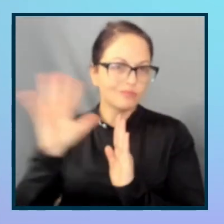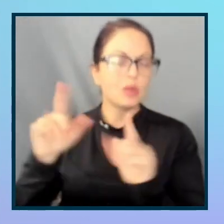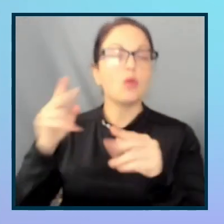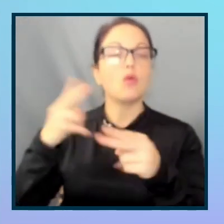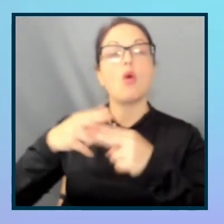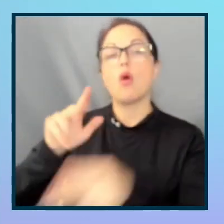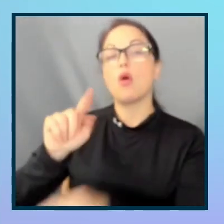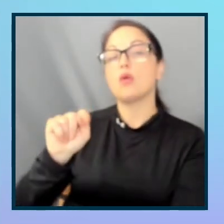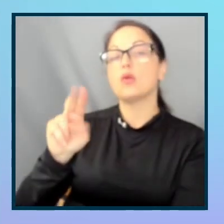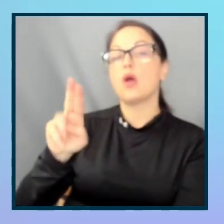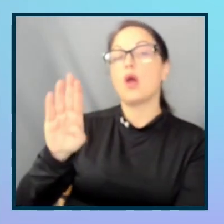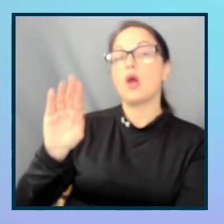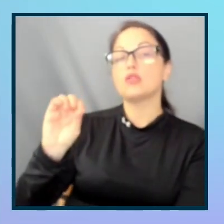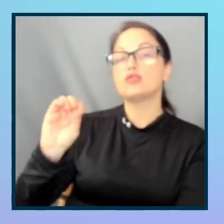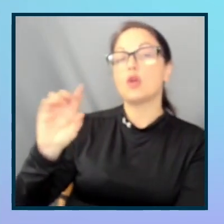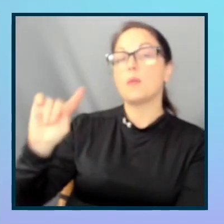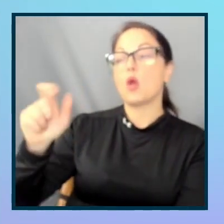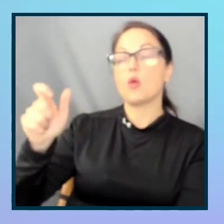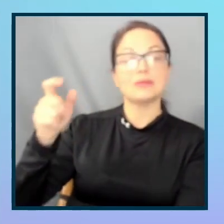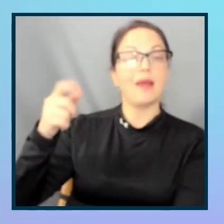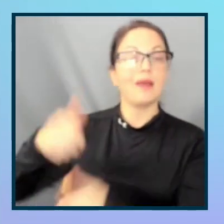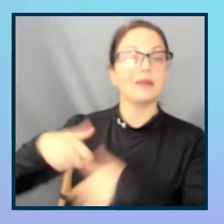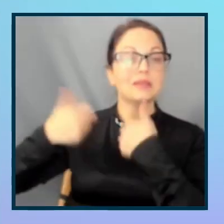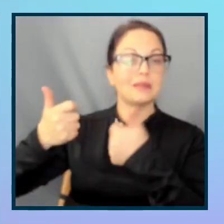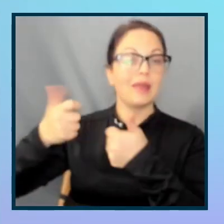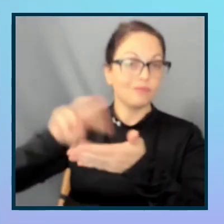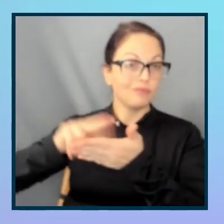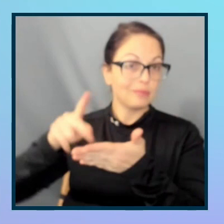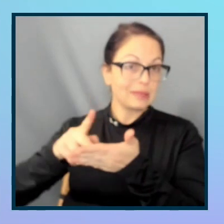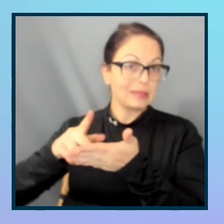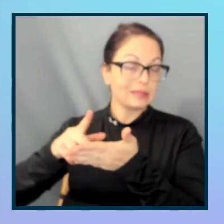and it's basically where a taxpayer can work directly with an accountant.